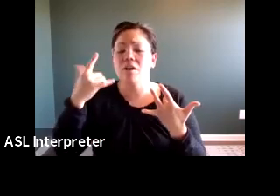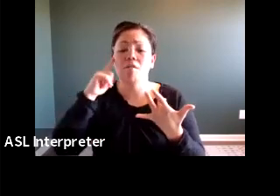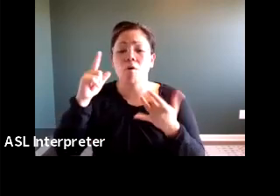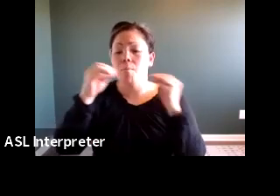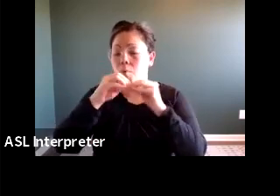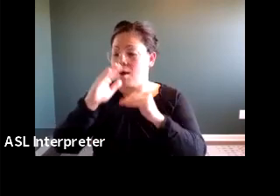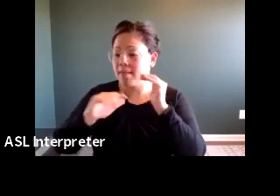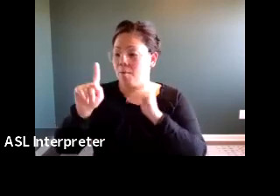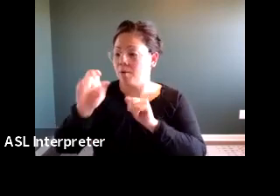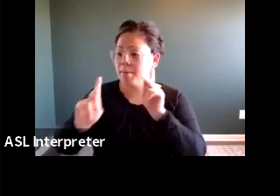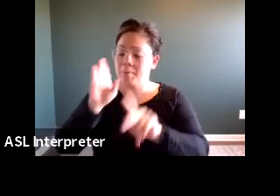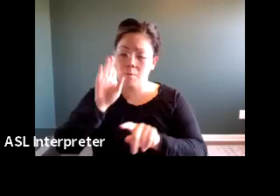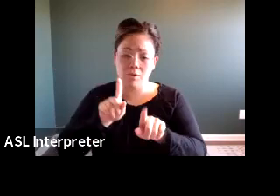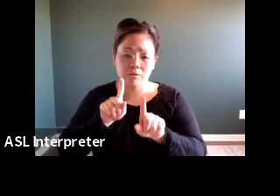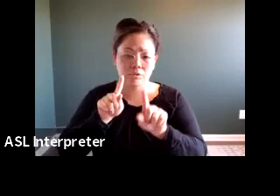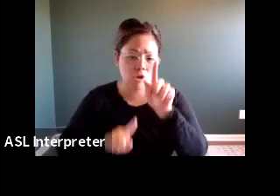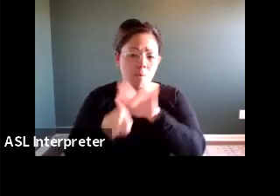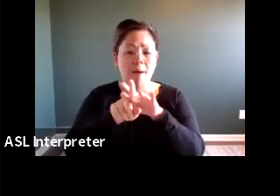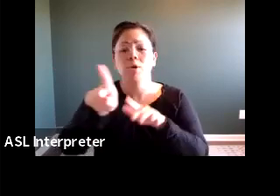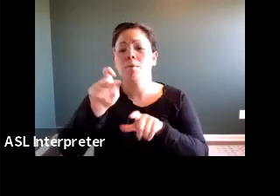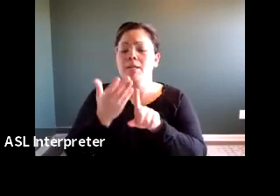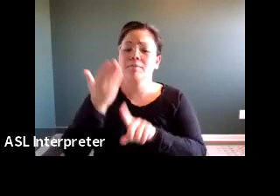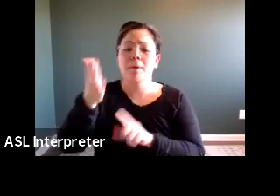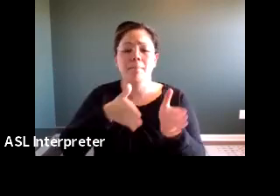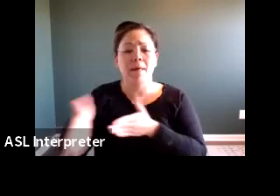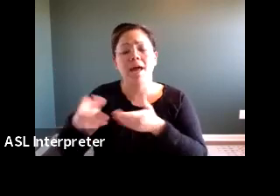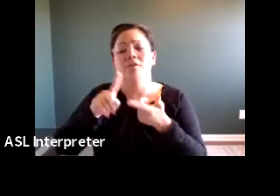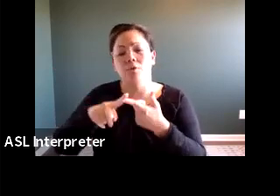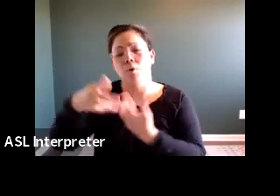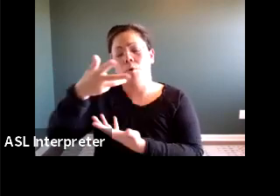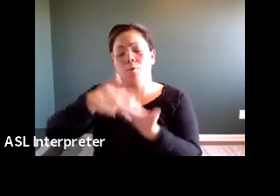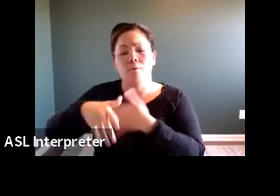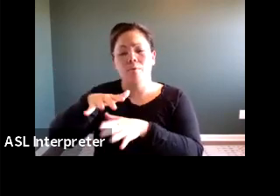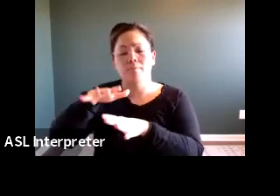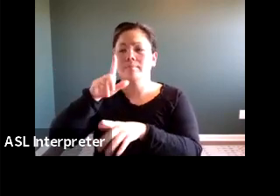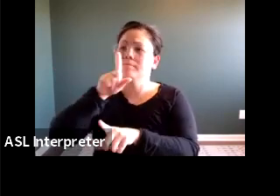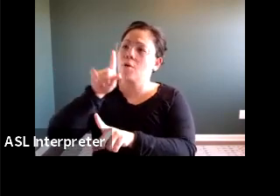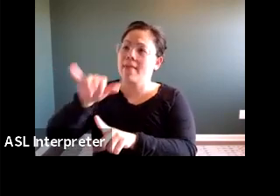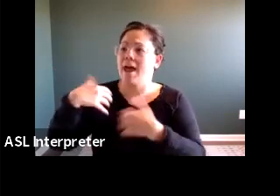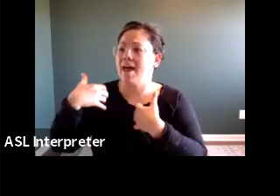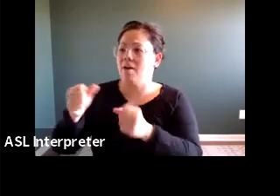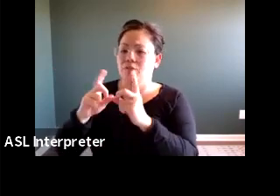will be in attendance must submit a plan to the local health department at least seven days in advance for them to review.